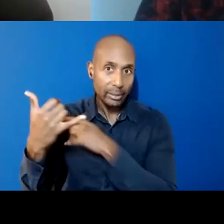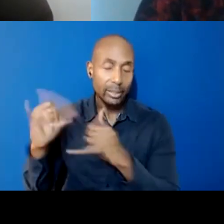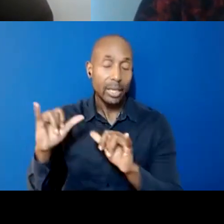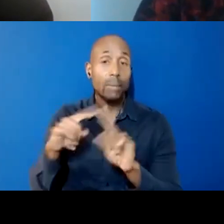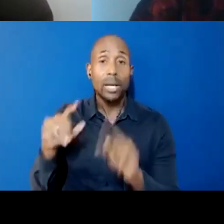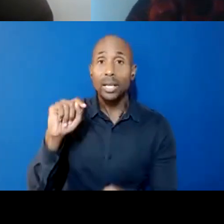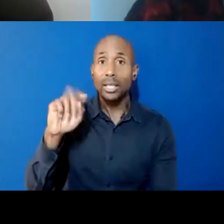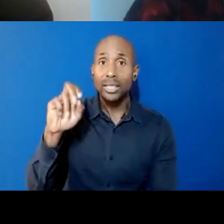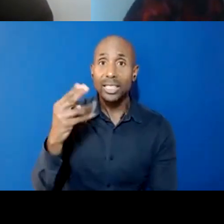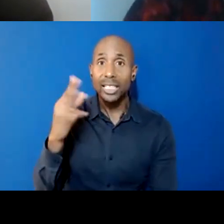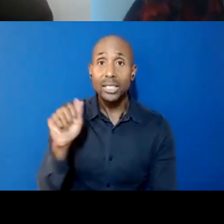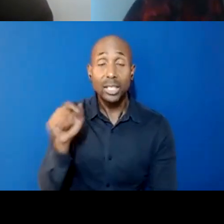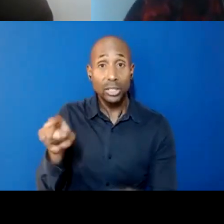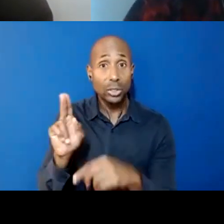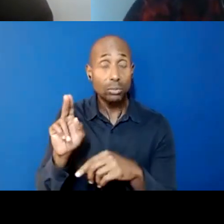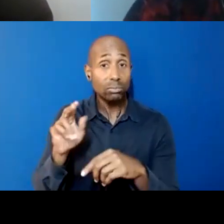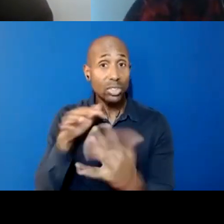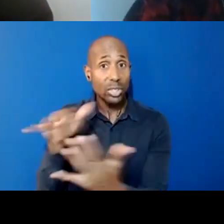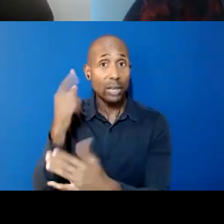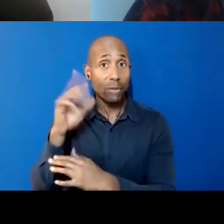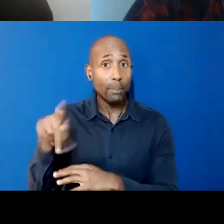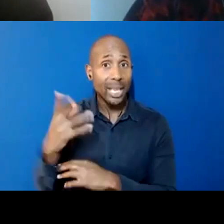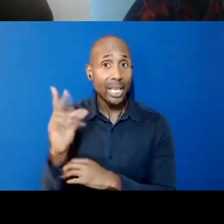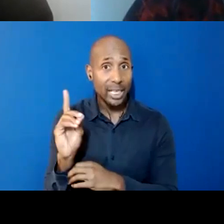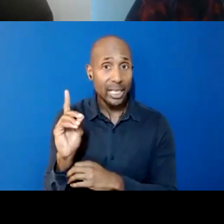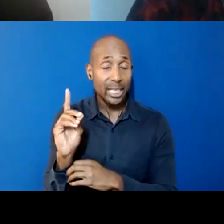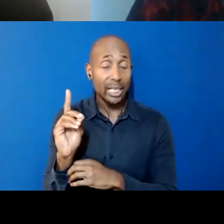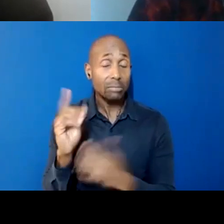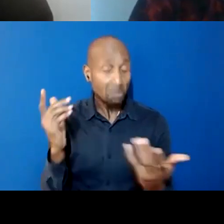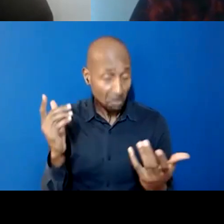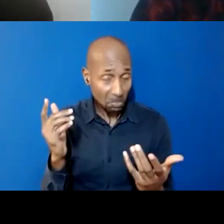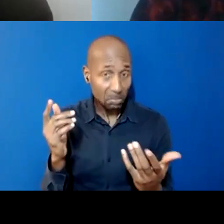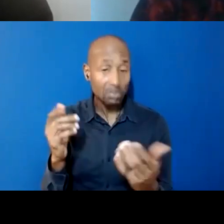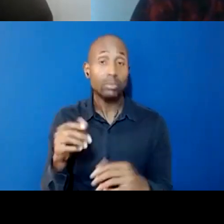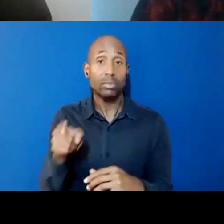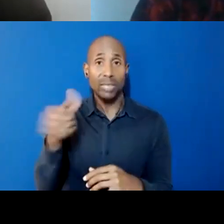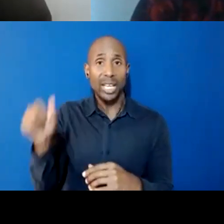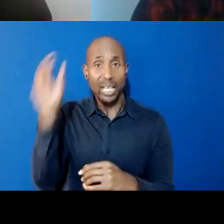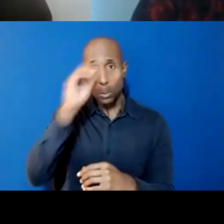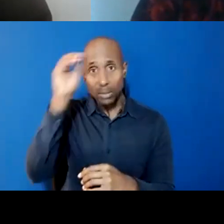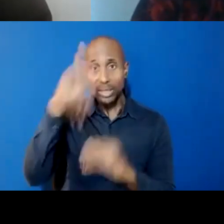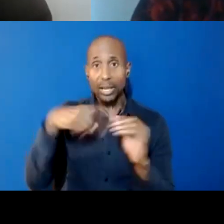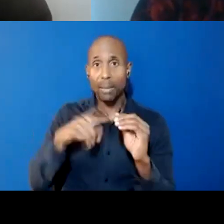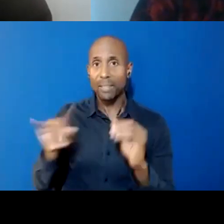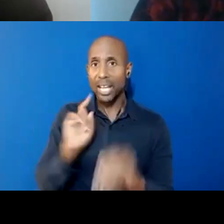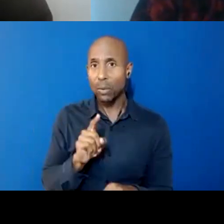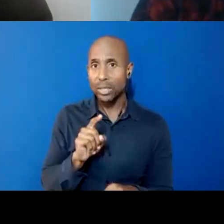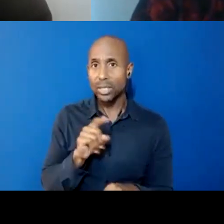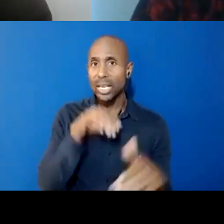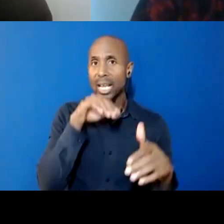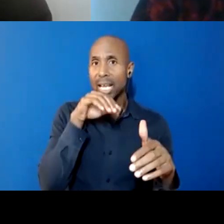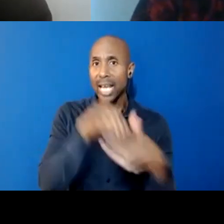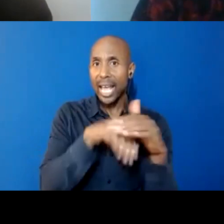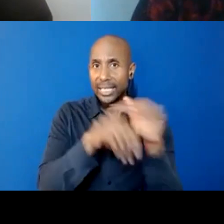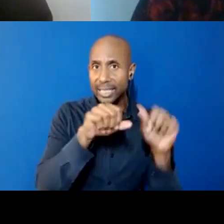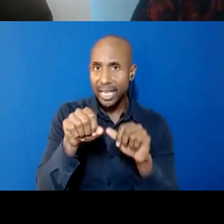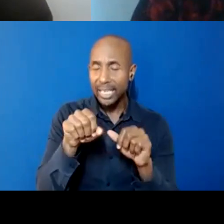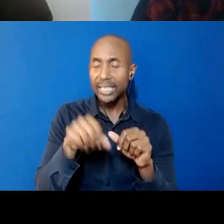You have any thoughts about that question or access and virtual exchange?